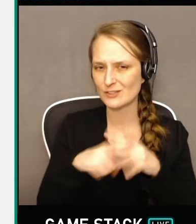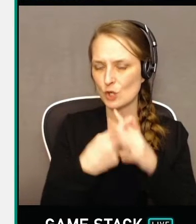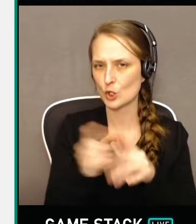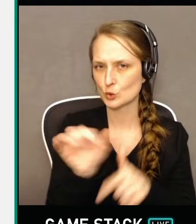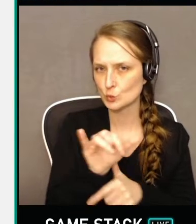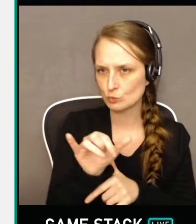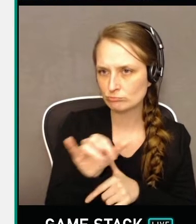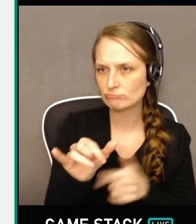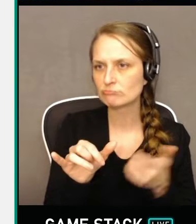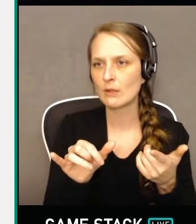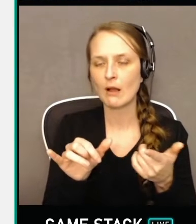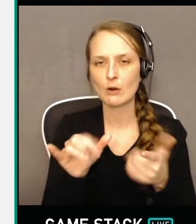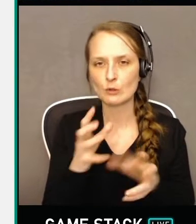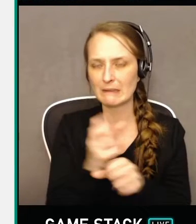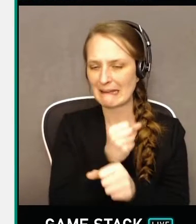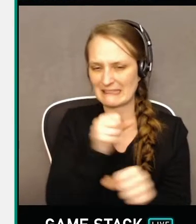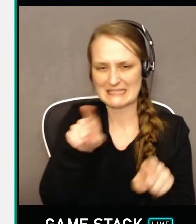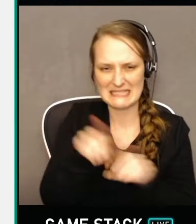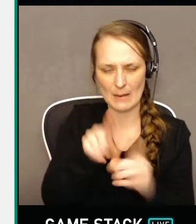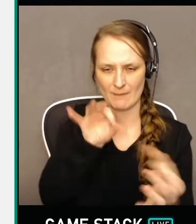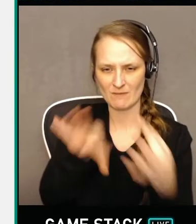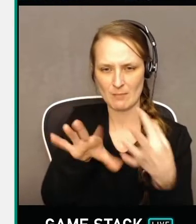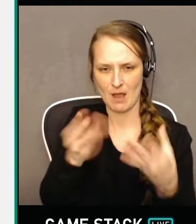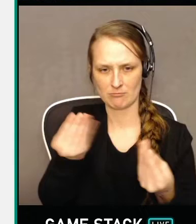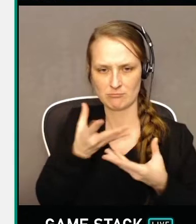the same kind of feedback that is shaped this project from the start.